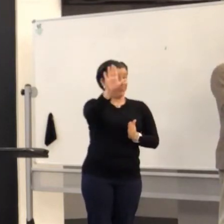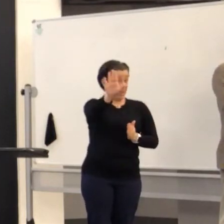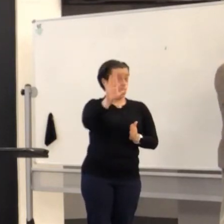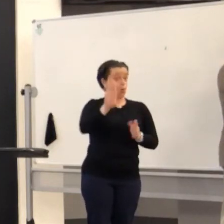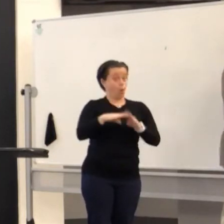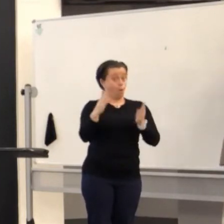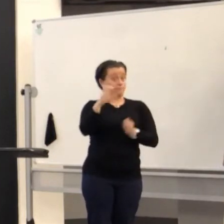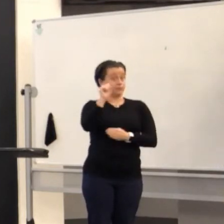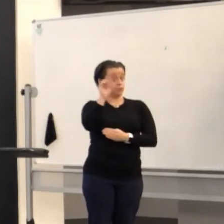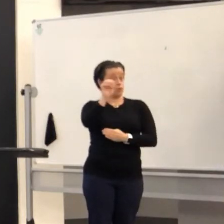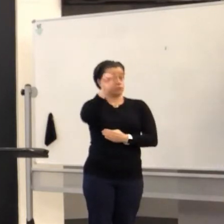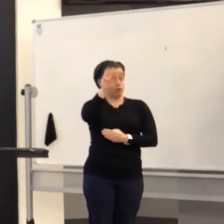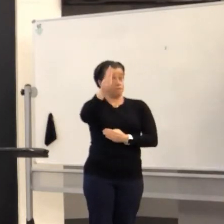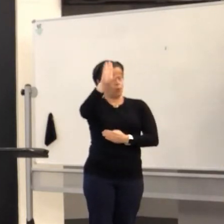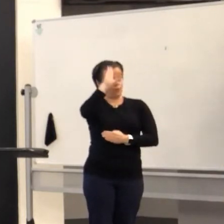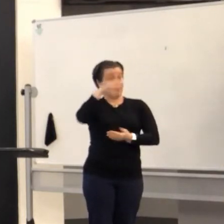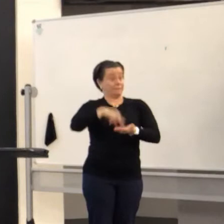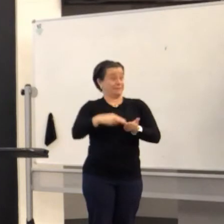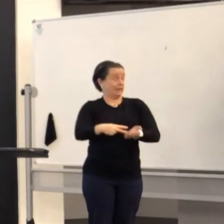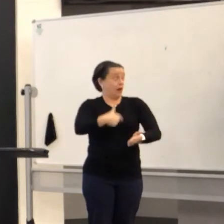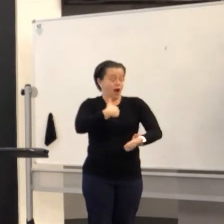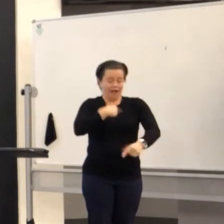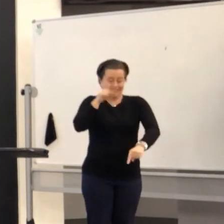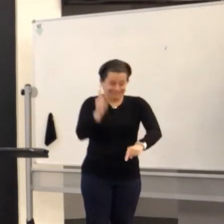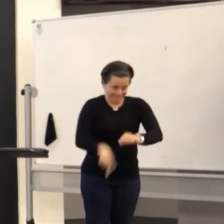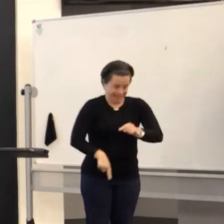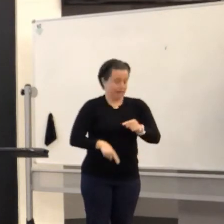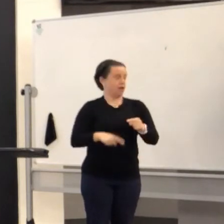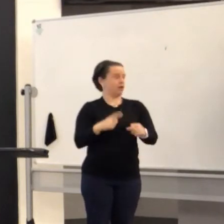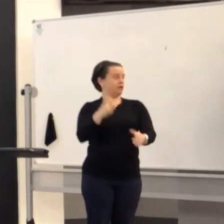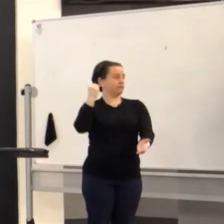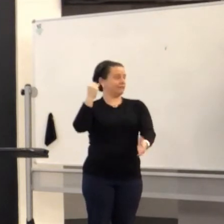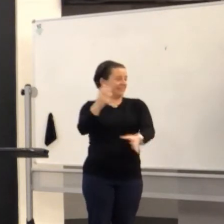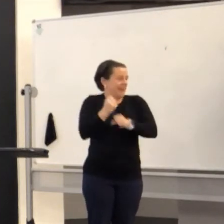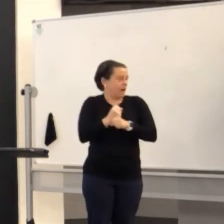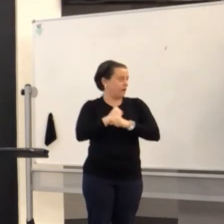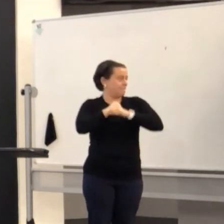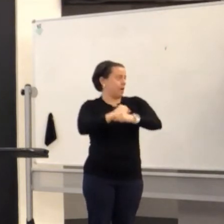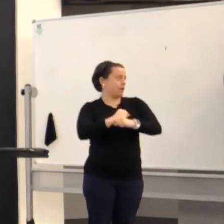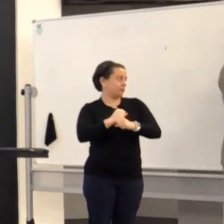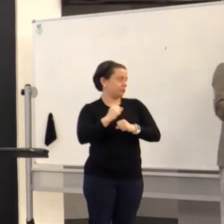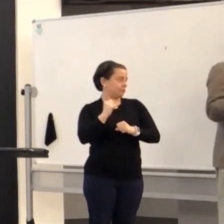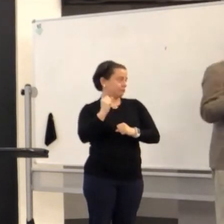will prevent you from patenting something you developed using it.